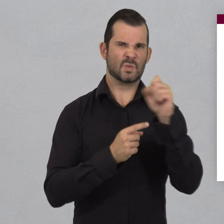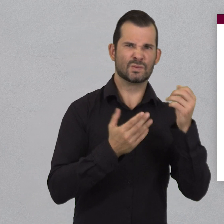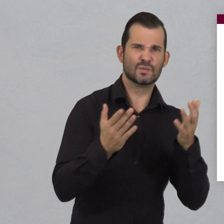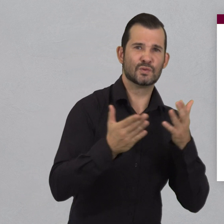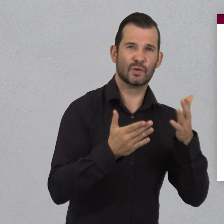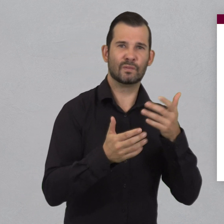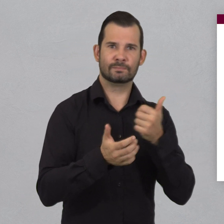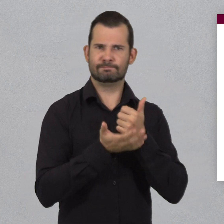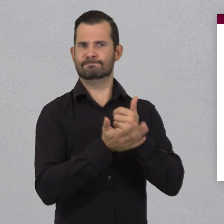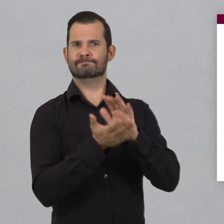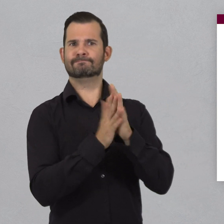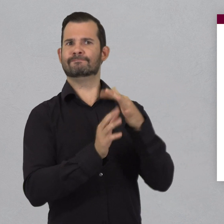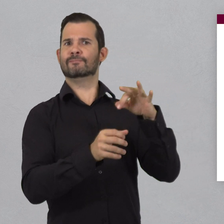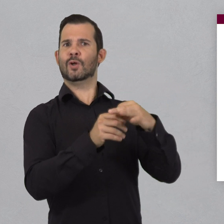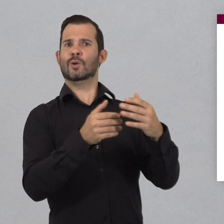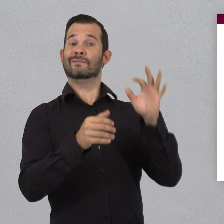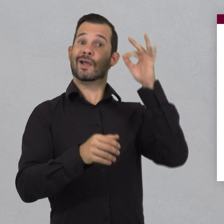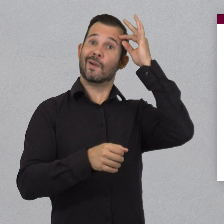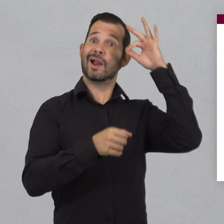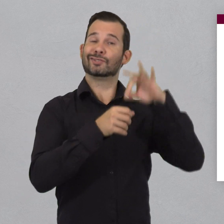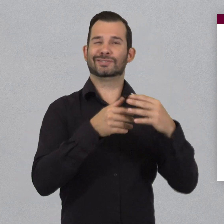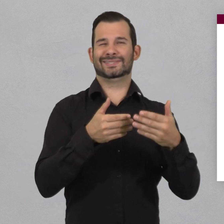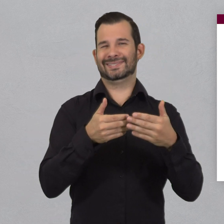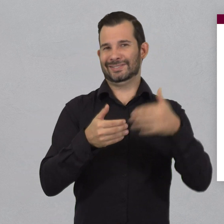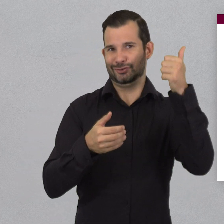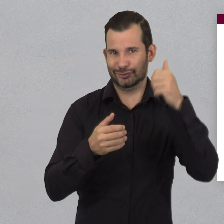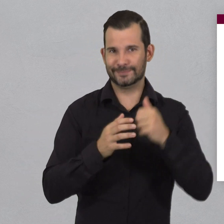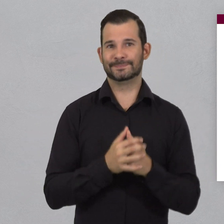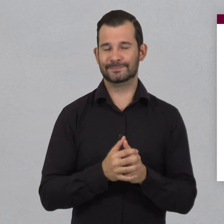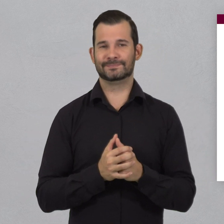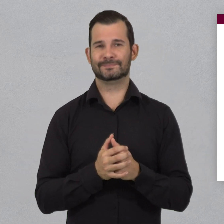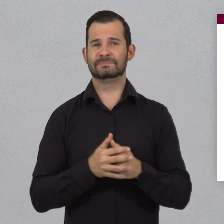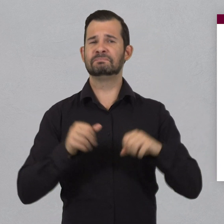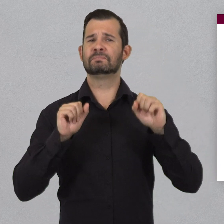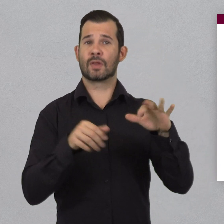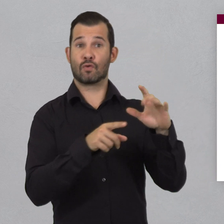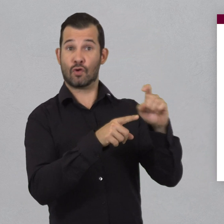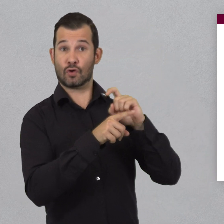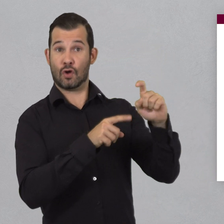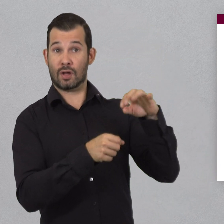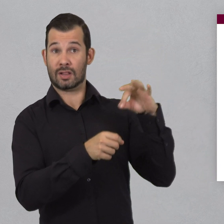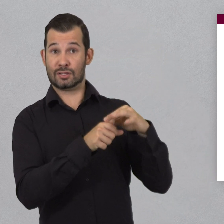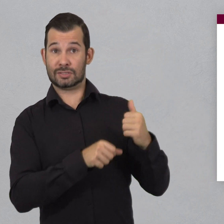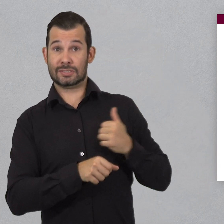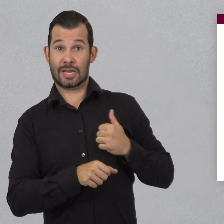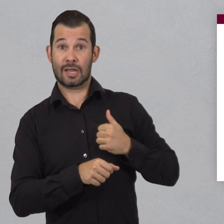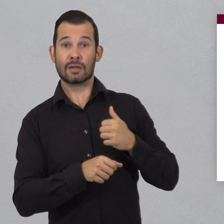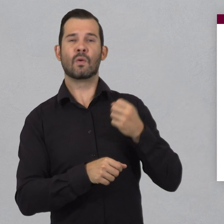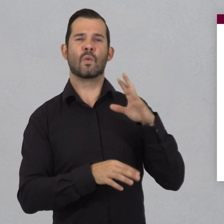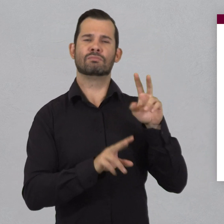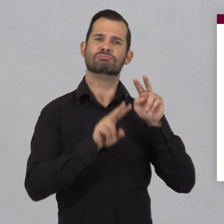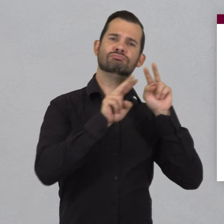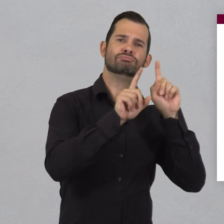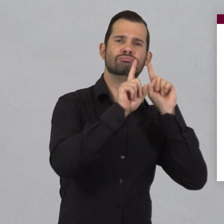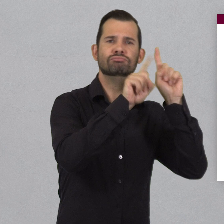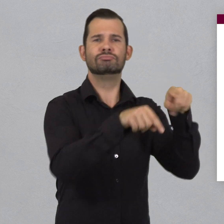and services to make voting in a federal election easier. You can call Elections Canada or visit any